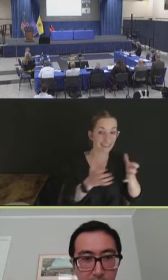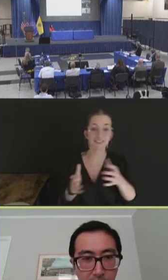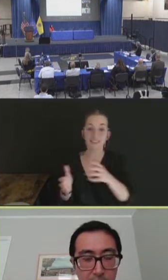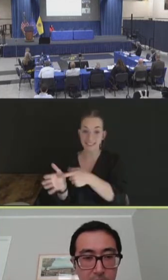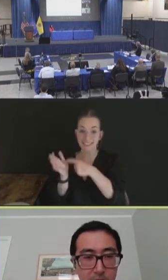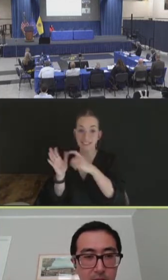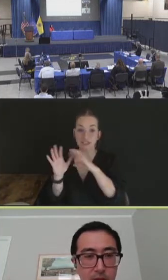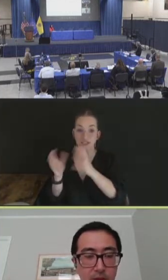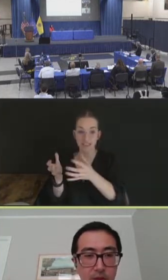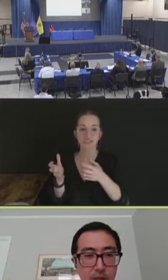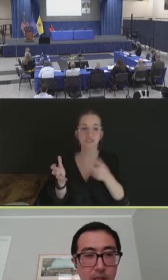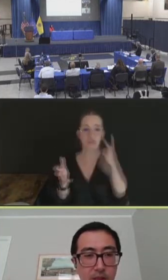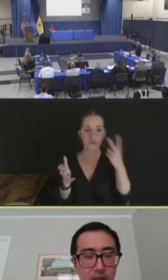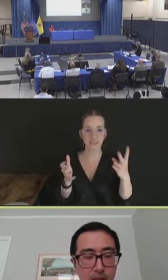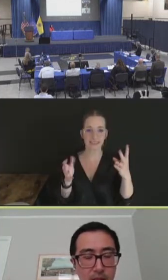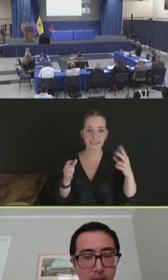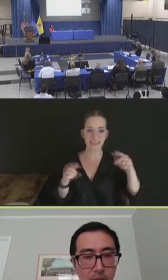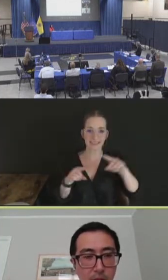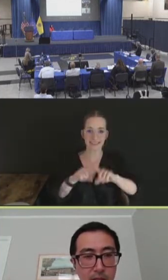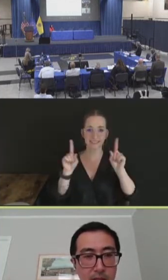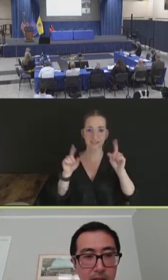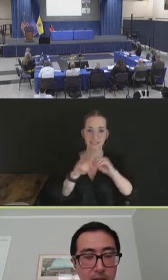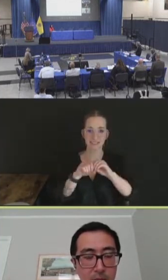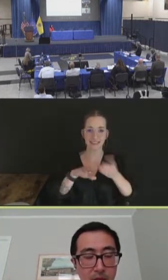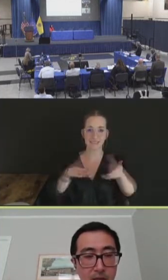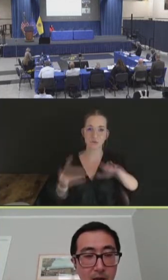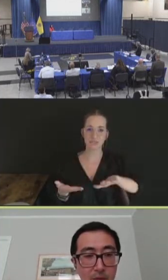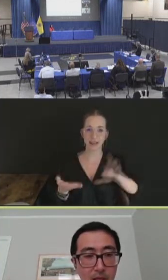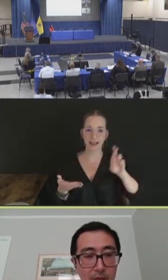agricultural workers, for example, on the top left,